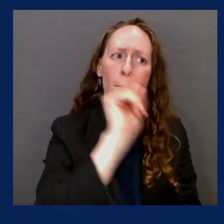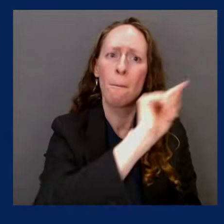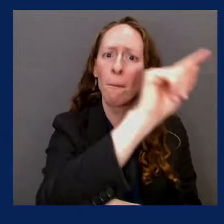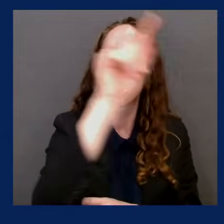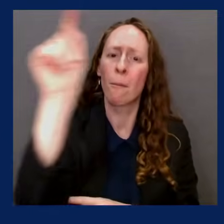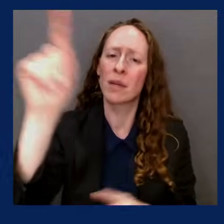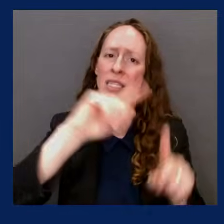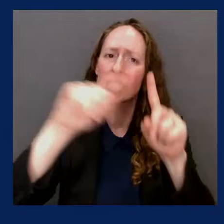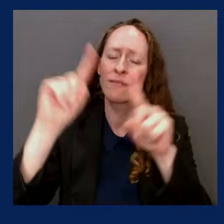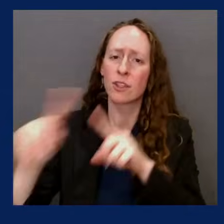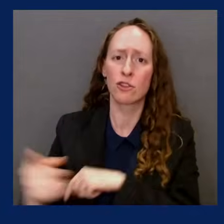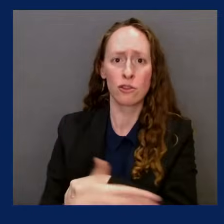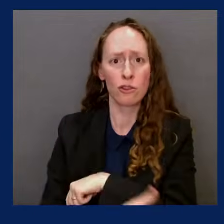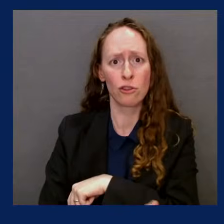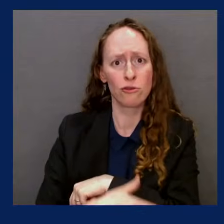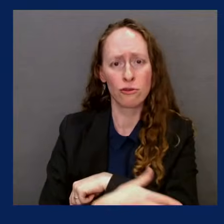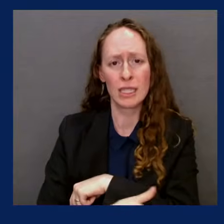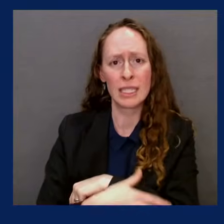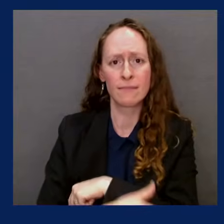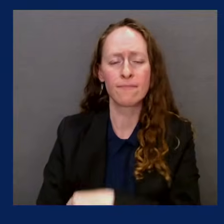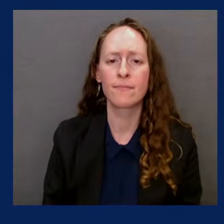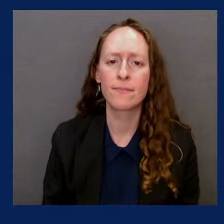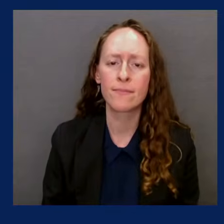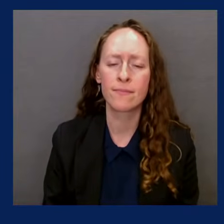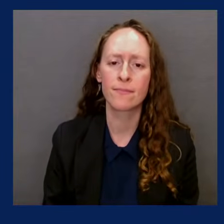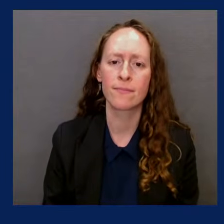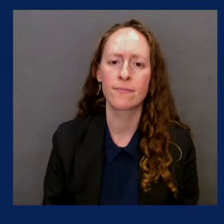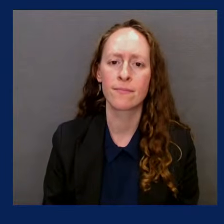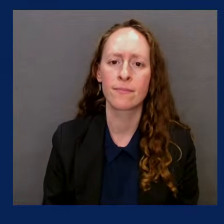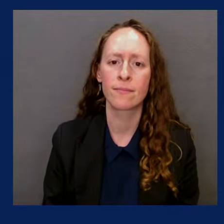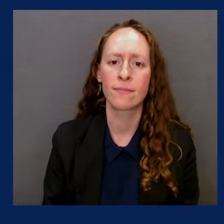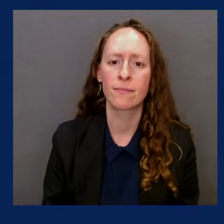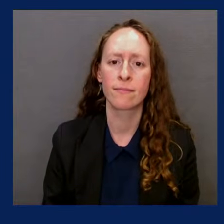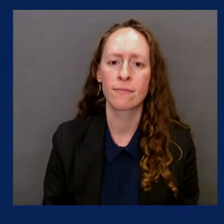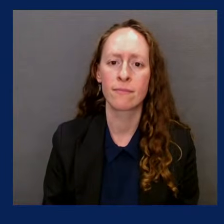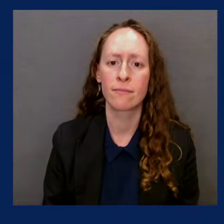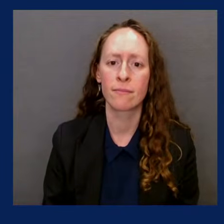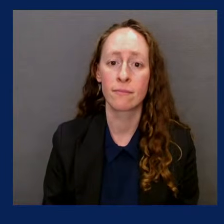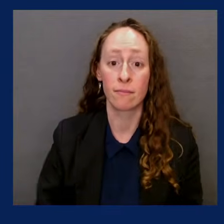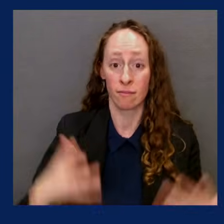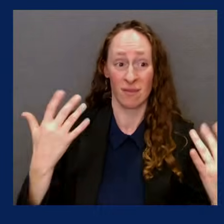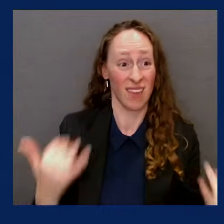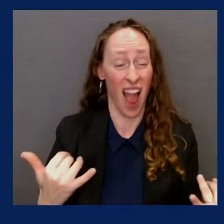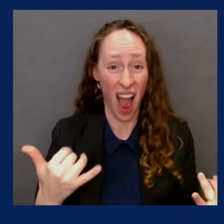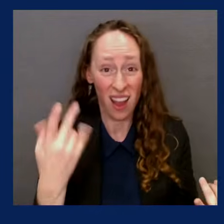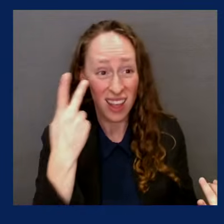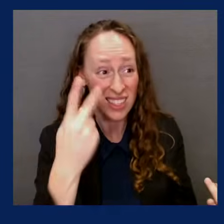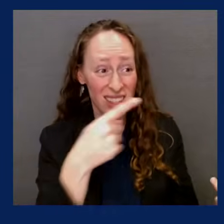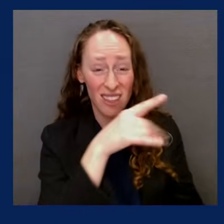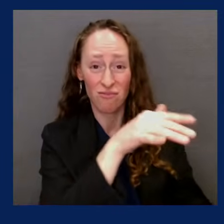by side in safety, dignity, and peace. And there's no going back to the status quo